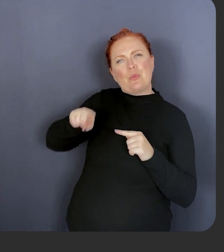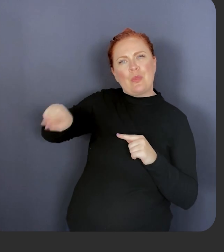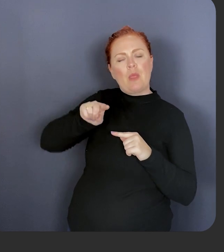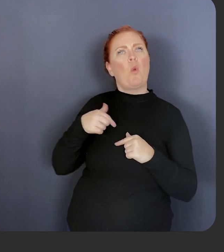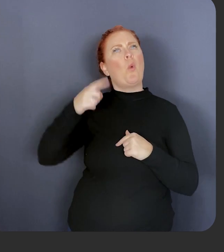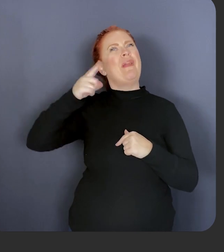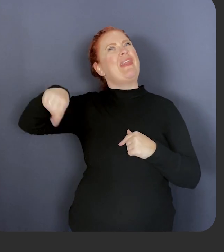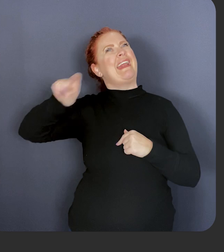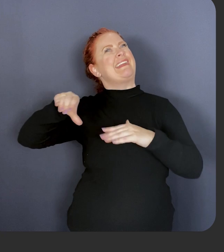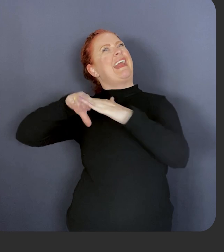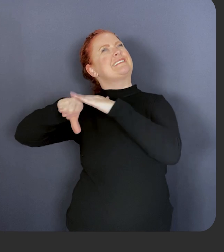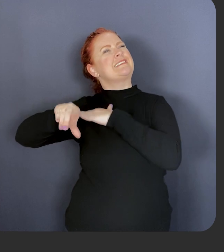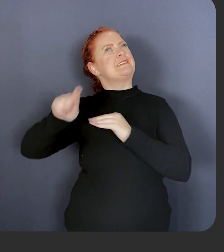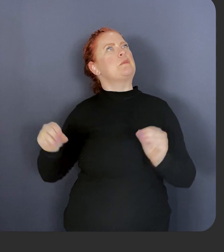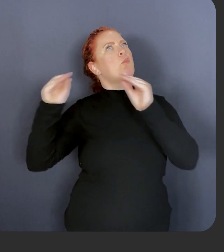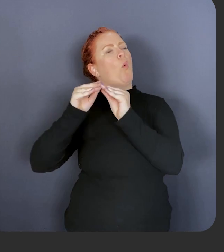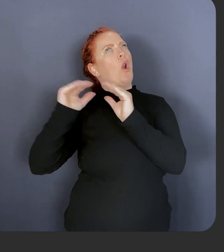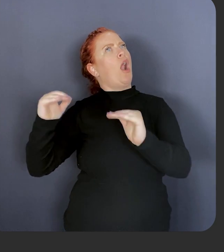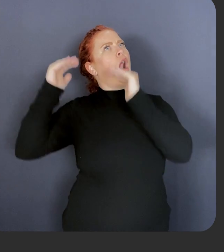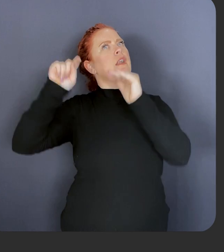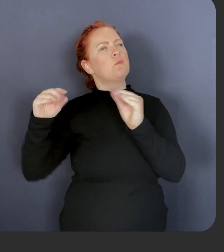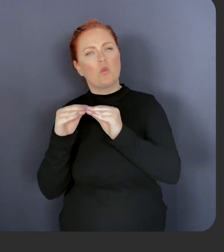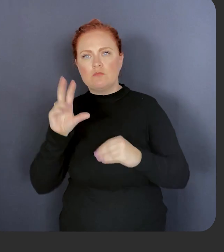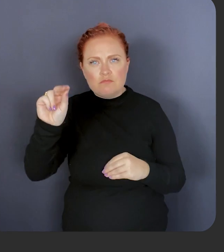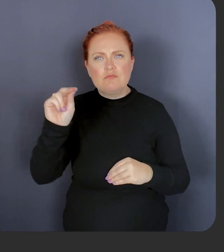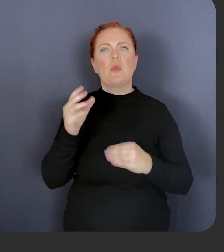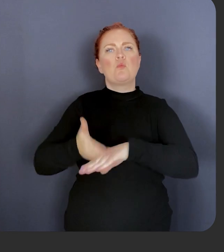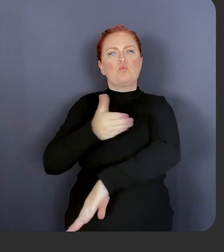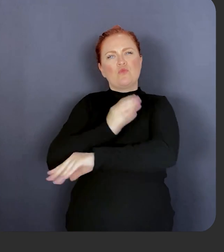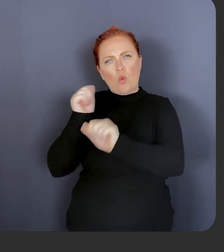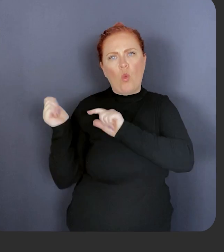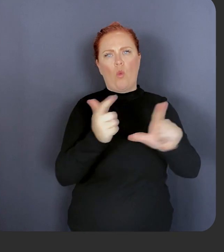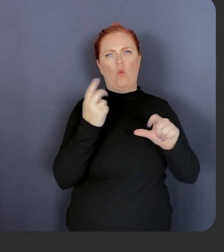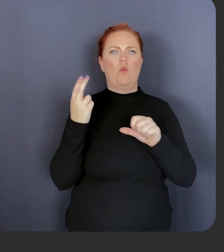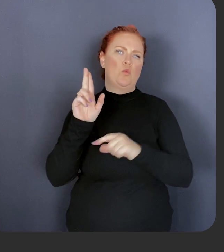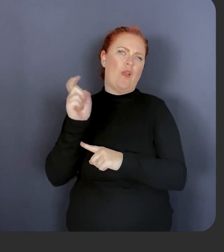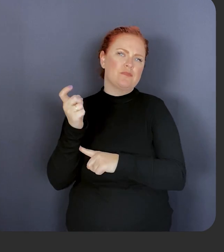think of as needing accessibility services. It's really a better user experience for everyone.